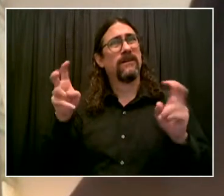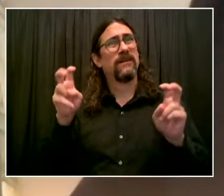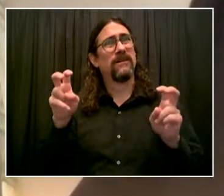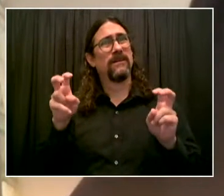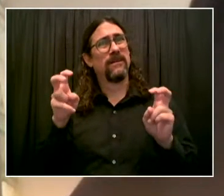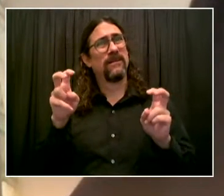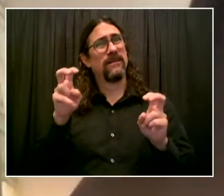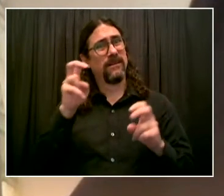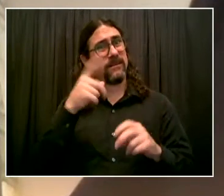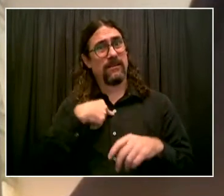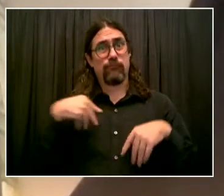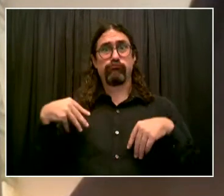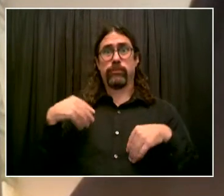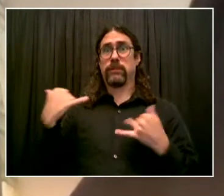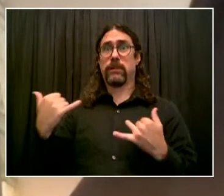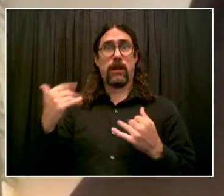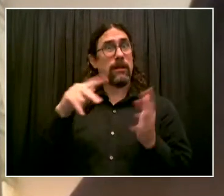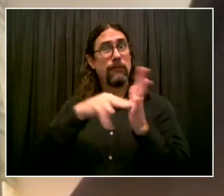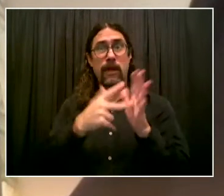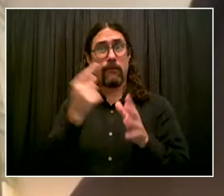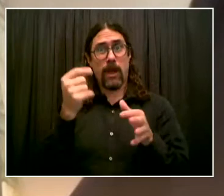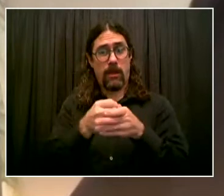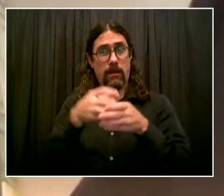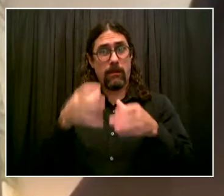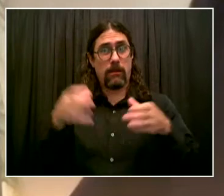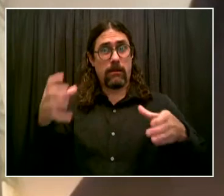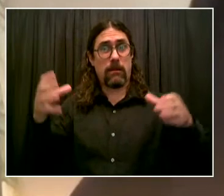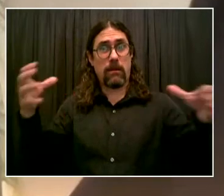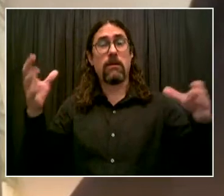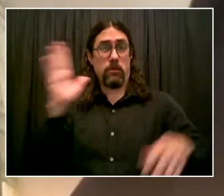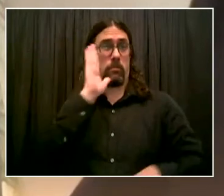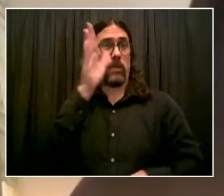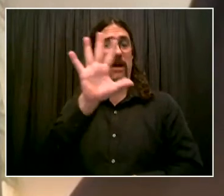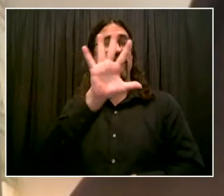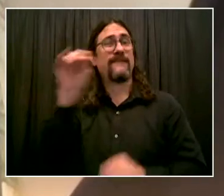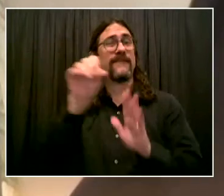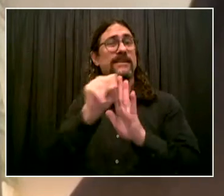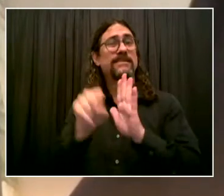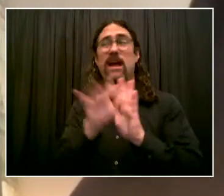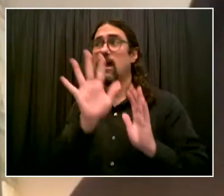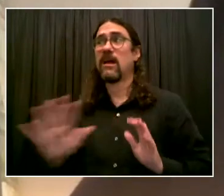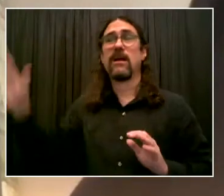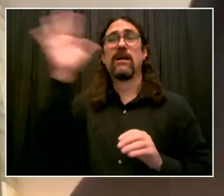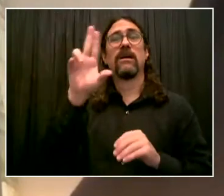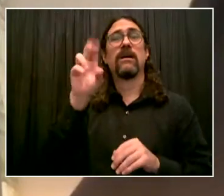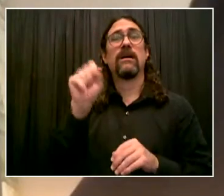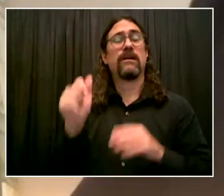CITY, WE HAVE BEEN A LEADER IN REPRODUCTIVE RIGHTS. IT IS